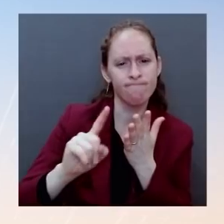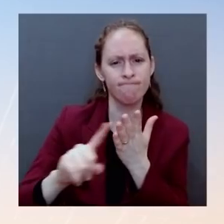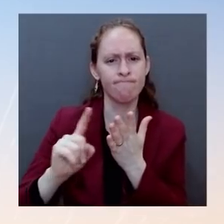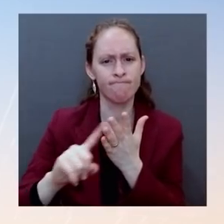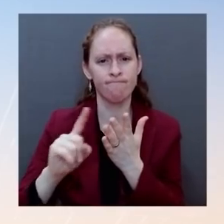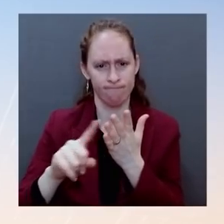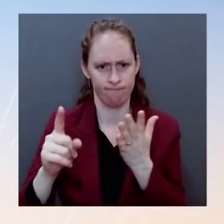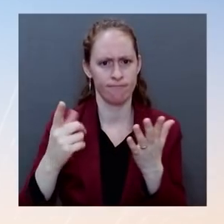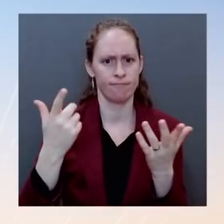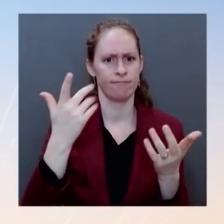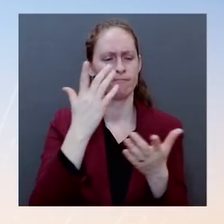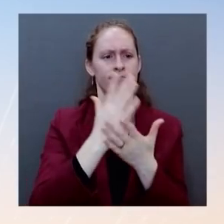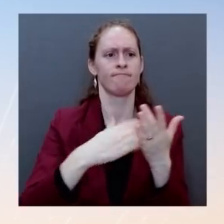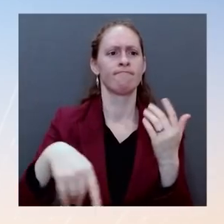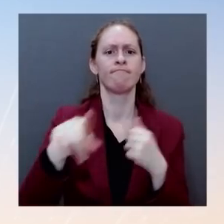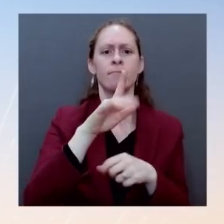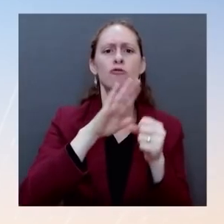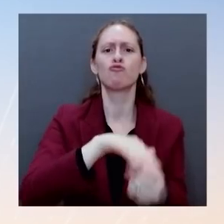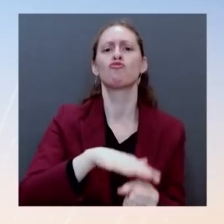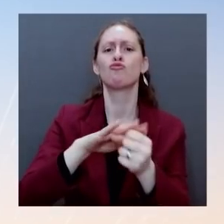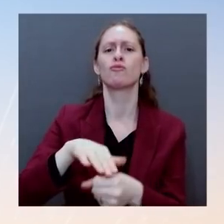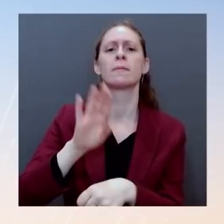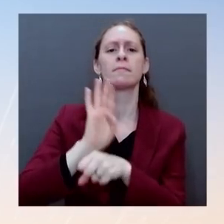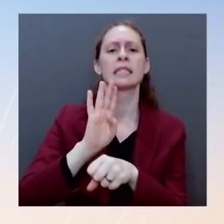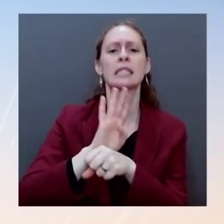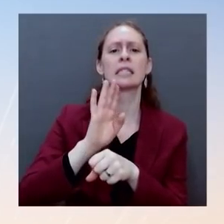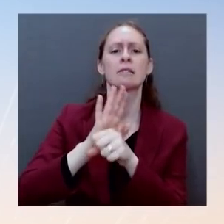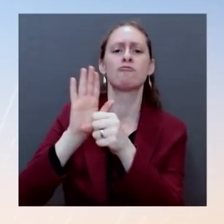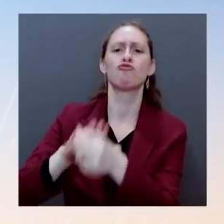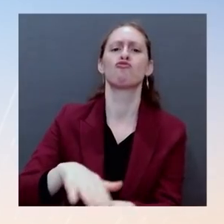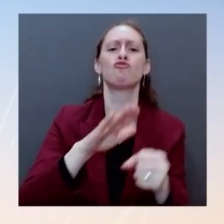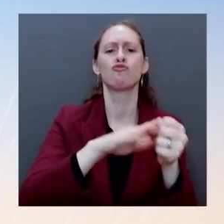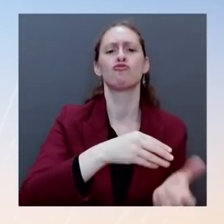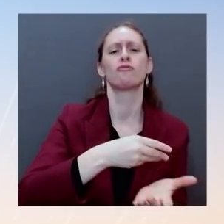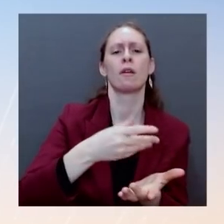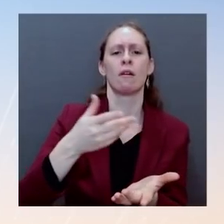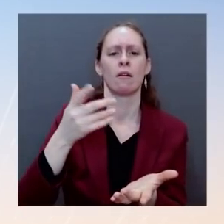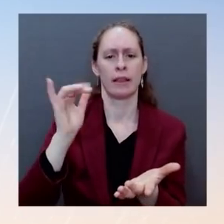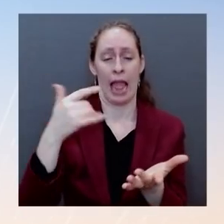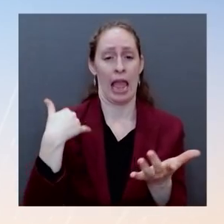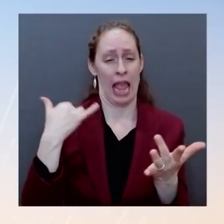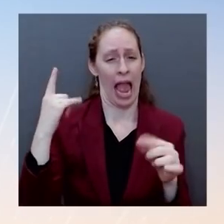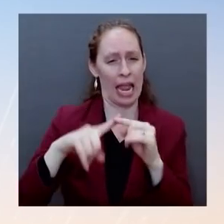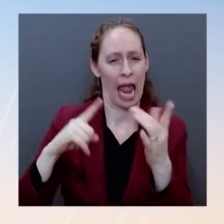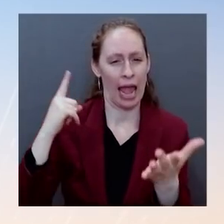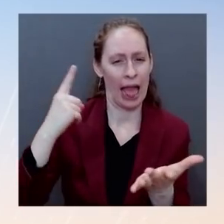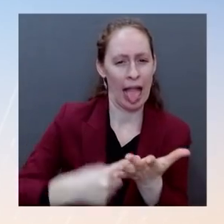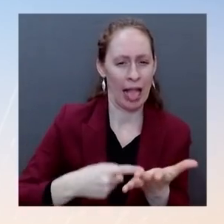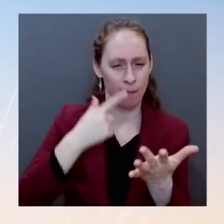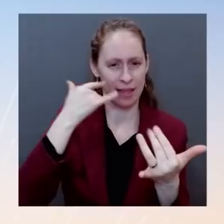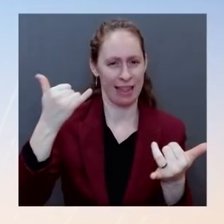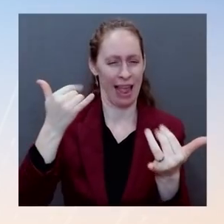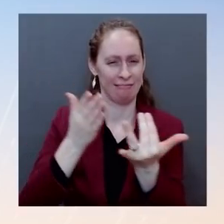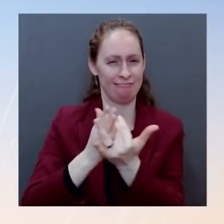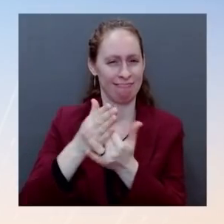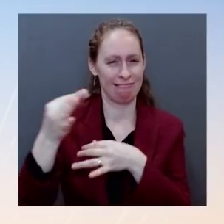That legal case will be moving forward. But certainly, we're encouraged by the district court's decision. Thanks, everyone. The Press: Thanks, Jen.